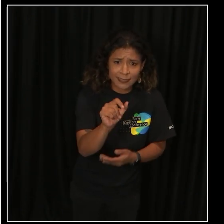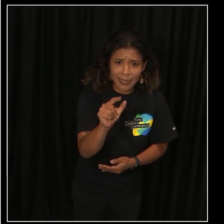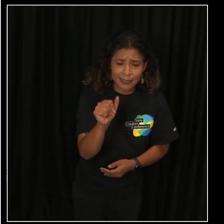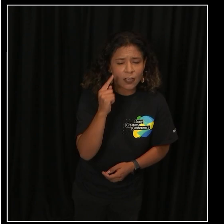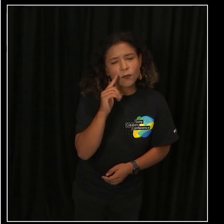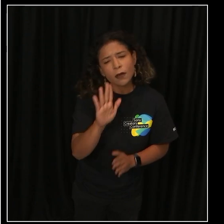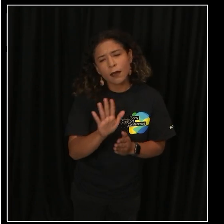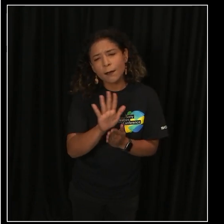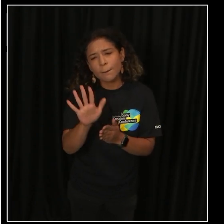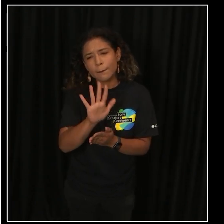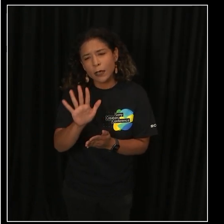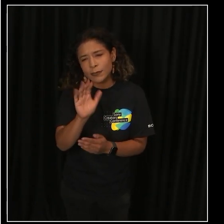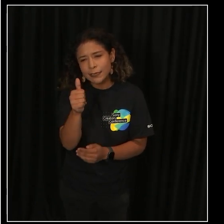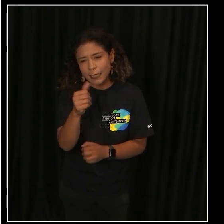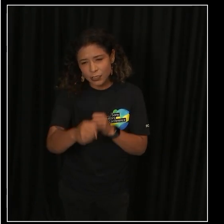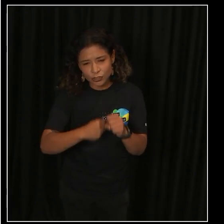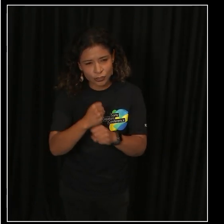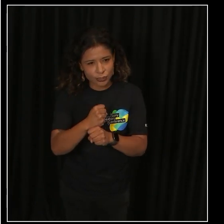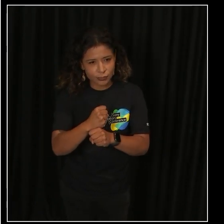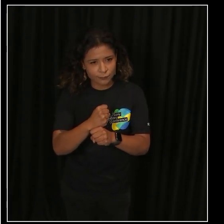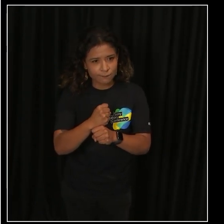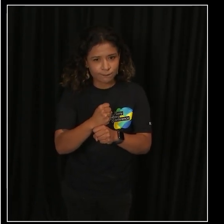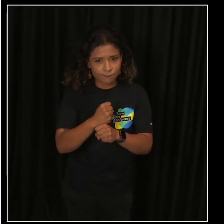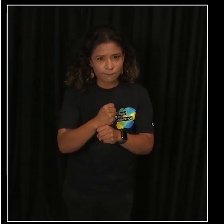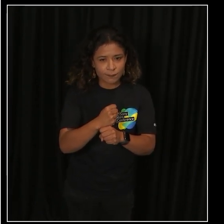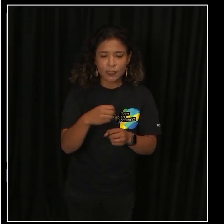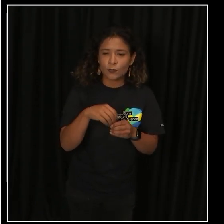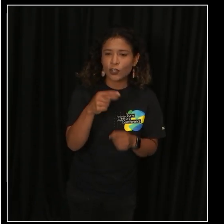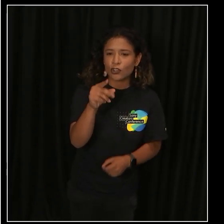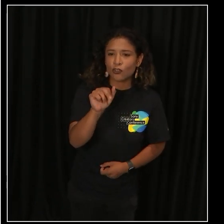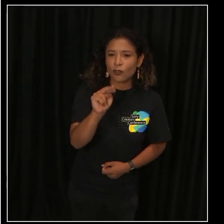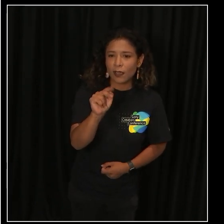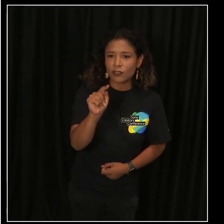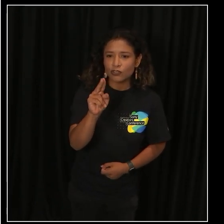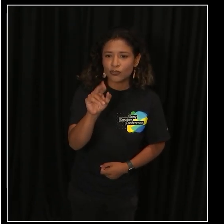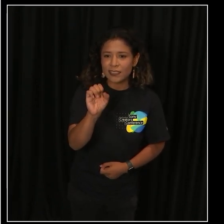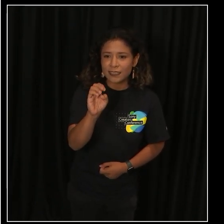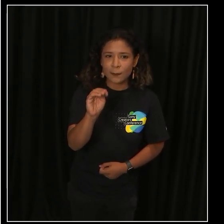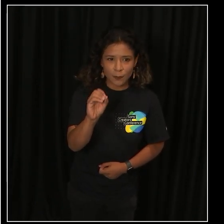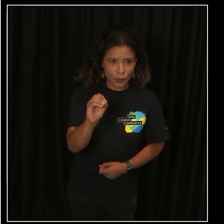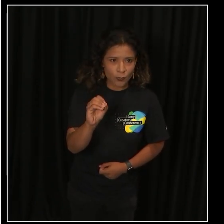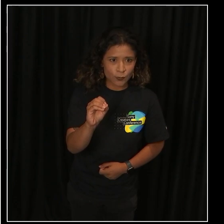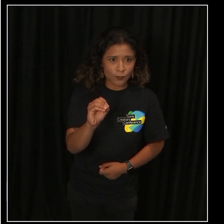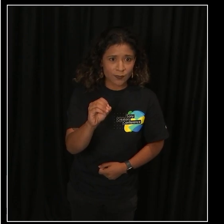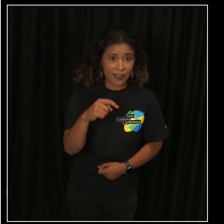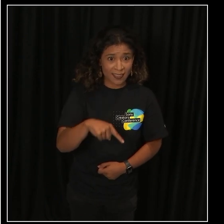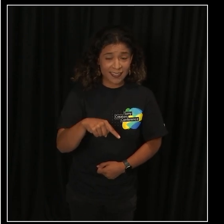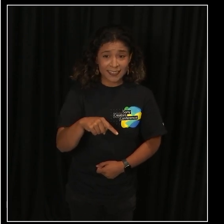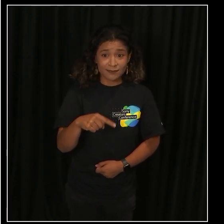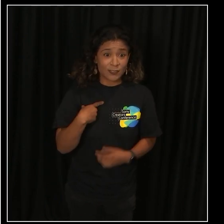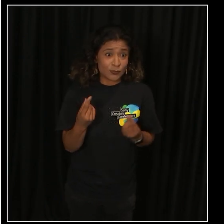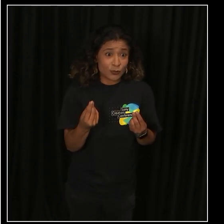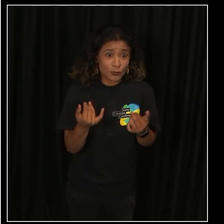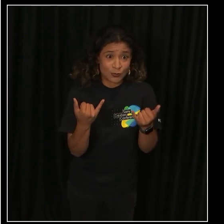and have been involved in the Gran Turismo series. This is the agenda for today’s talk.